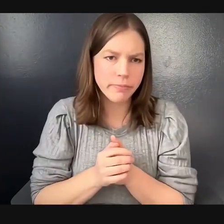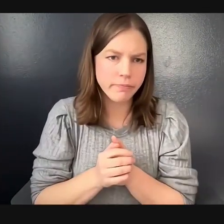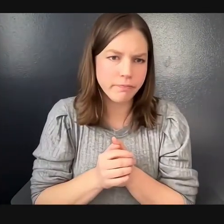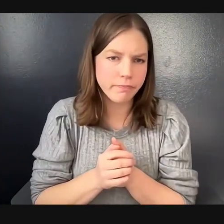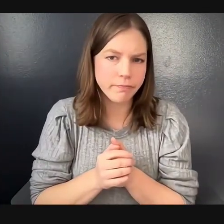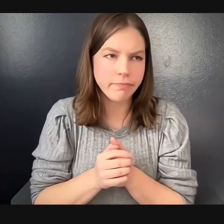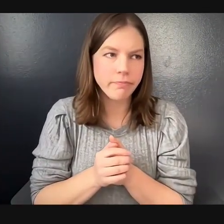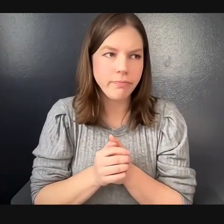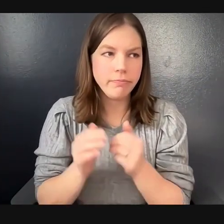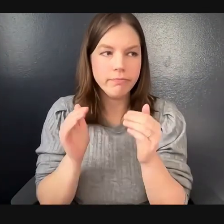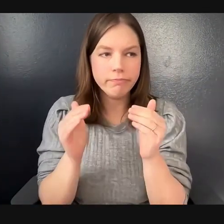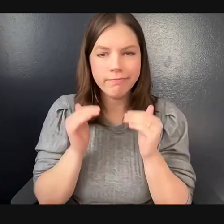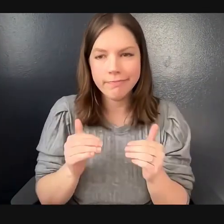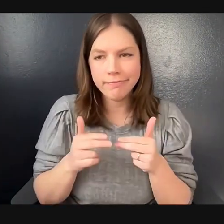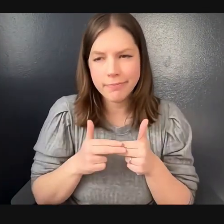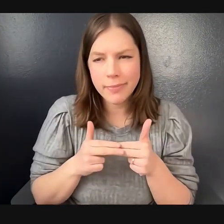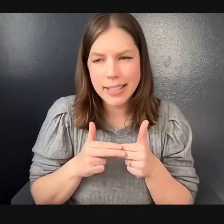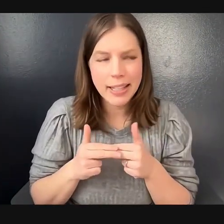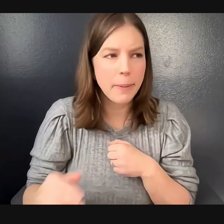to get more information. Let's look at the next slide.